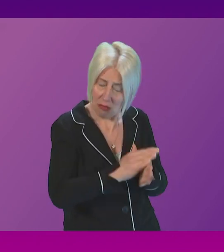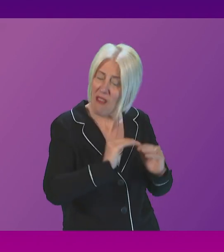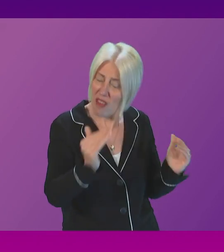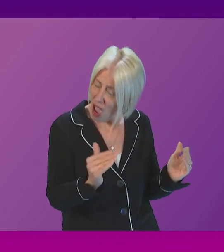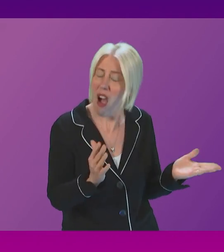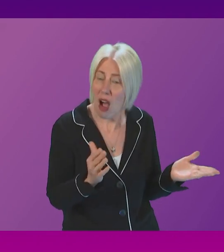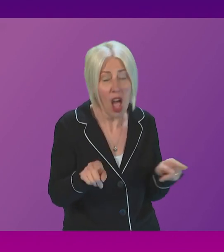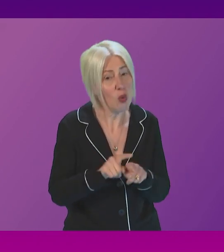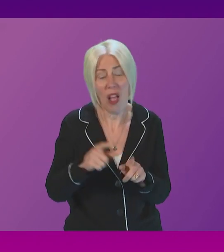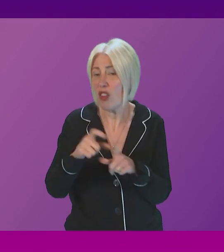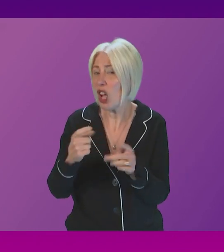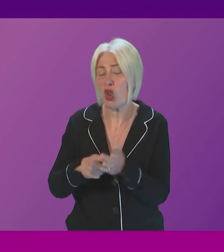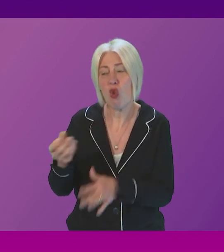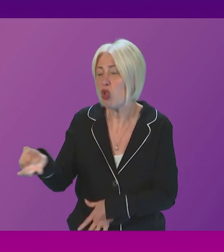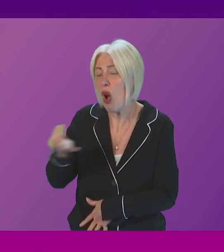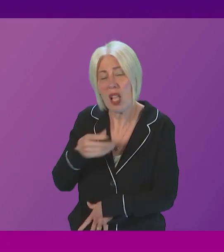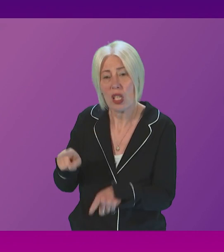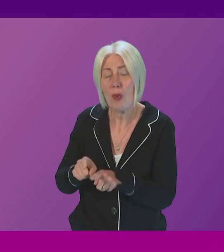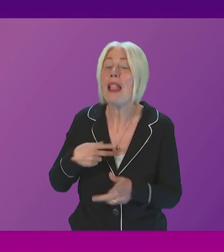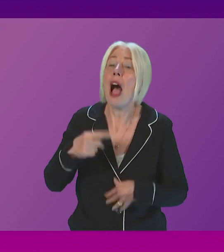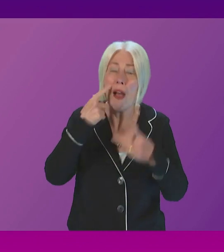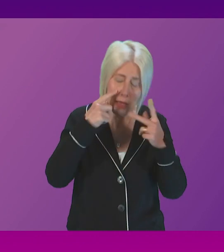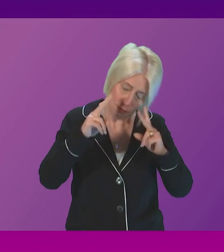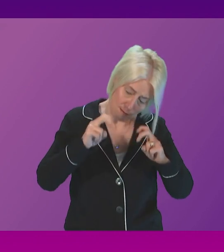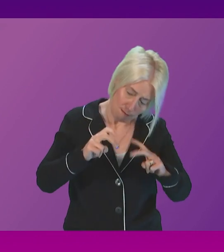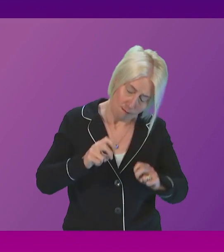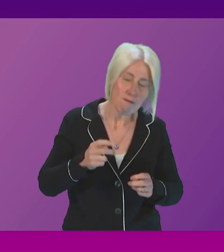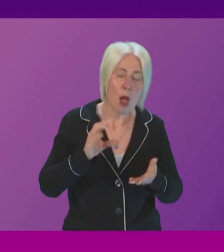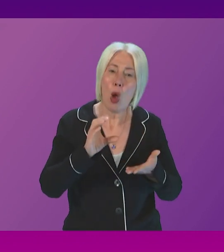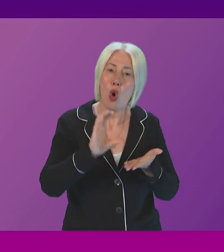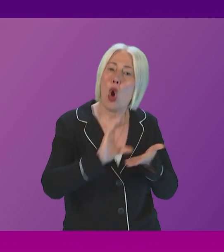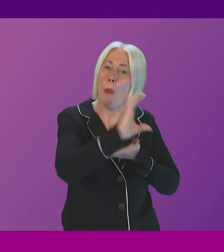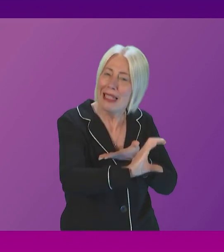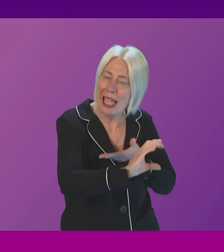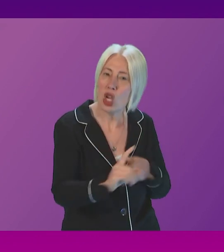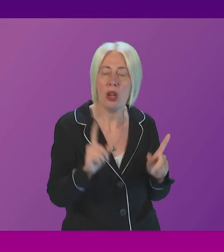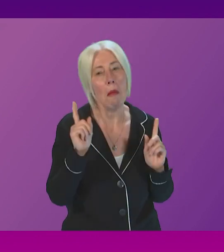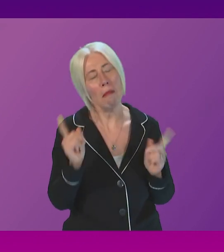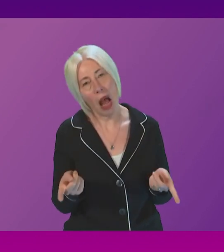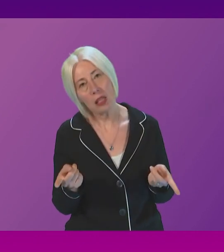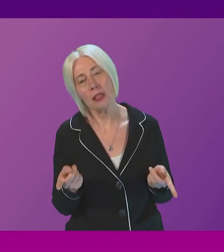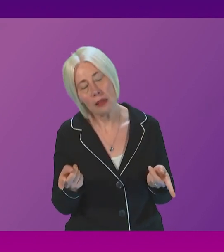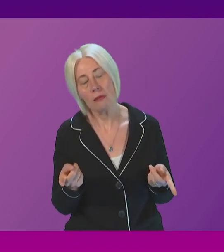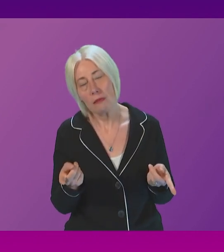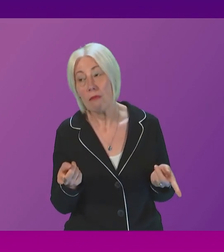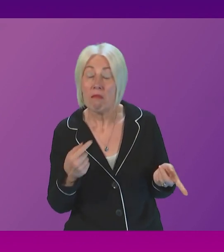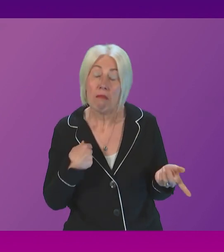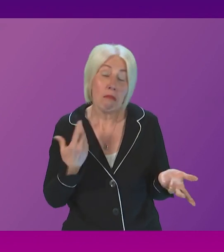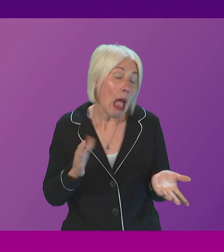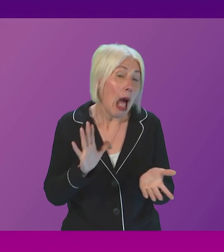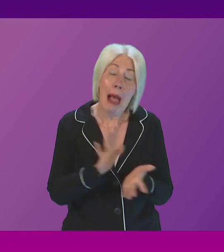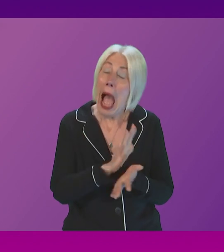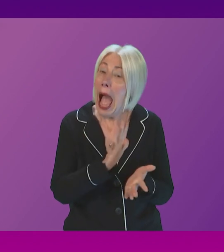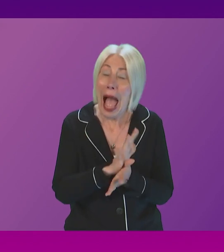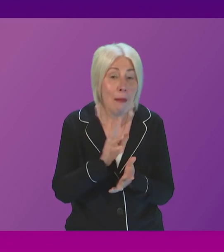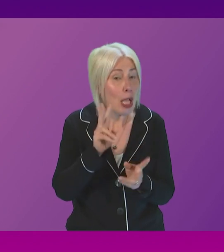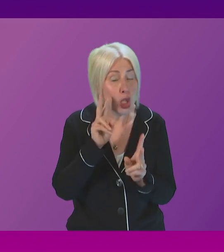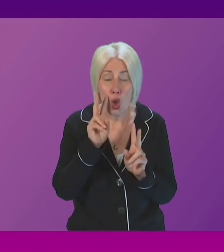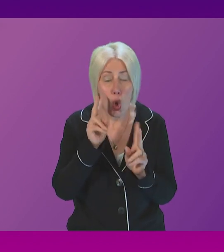Ross to raise. I have looked at the issue of compensation, and I am happy to re-examine it. Any